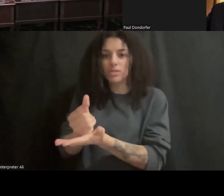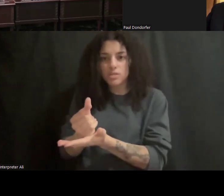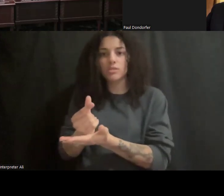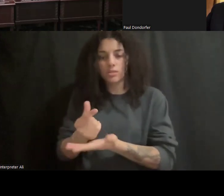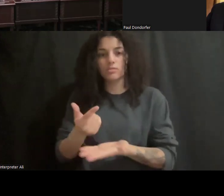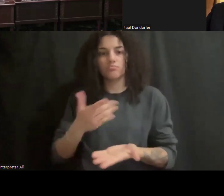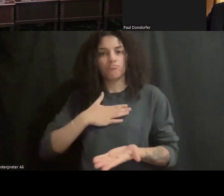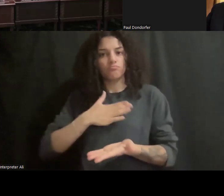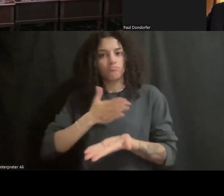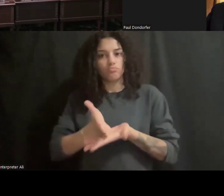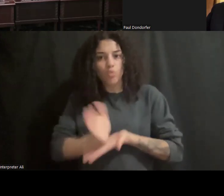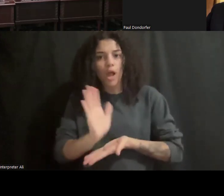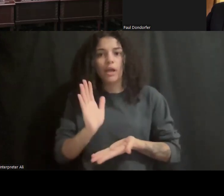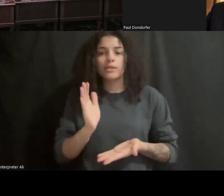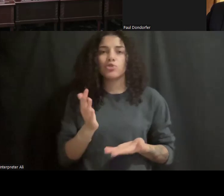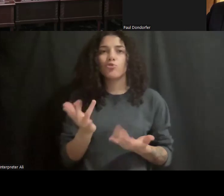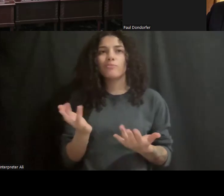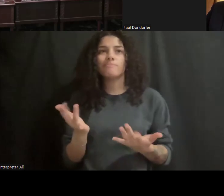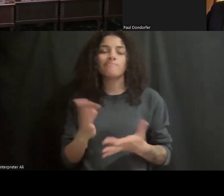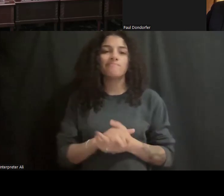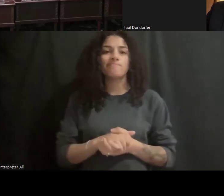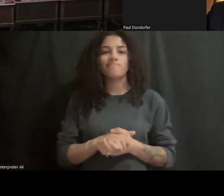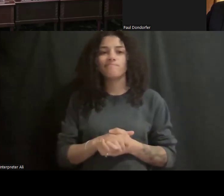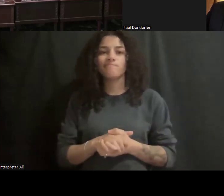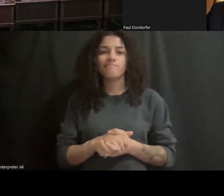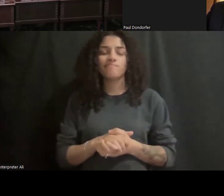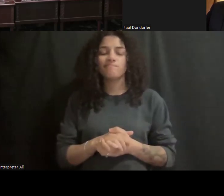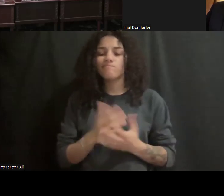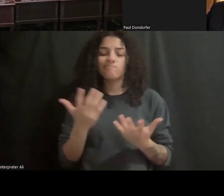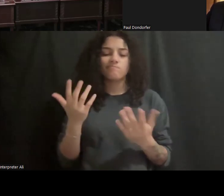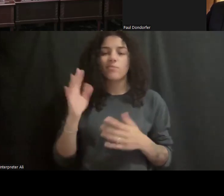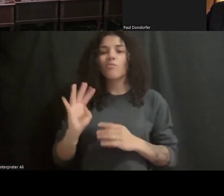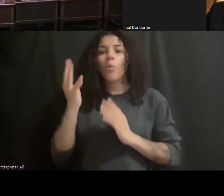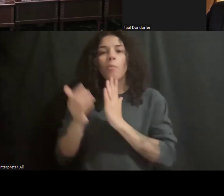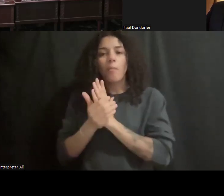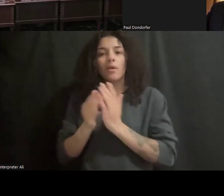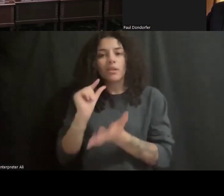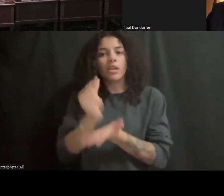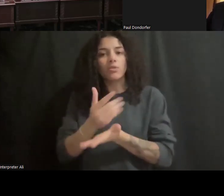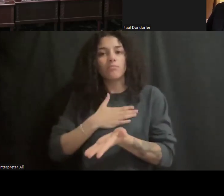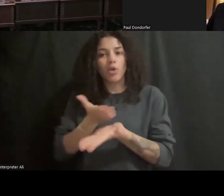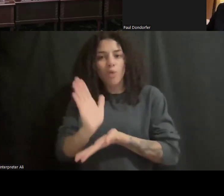uh fourth amendment guarantees them the right to be secure in their possessions